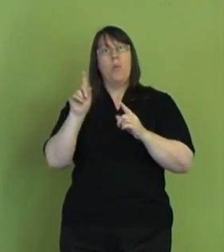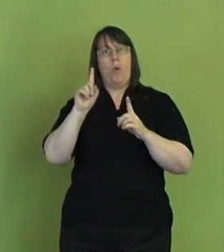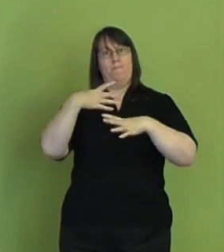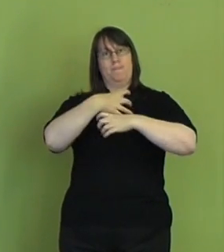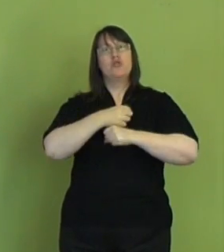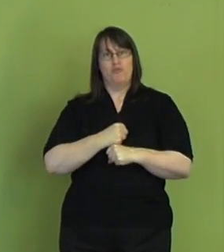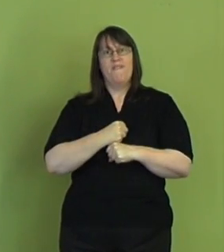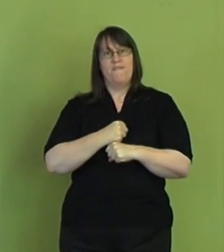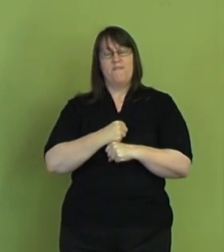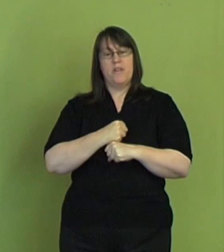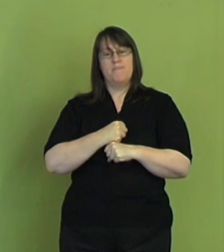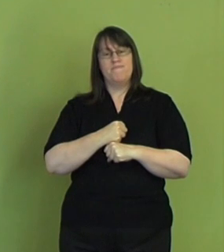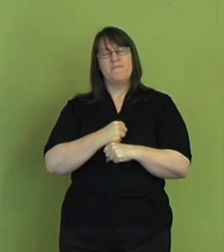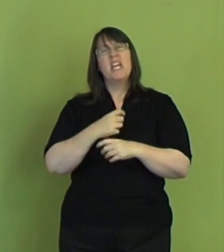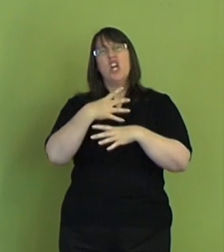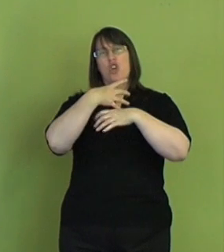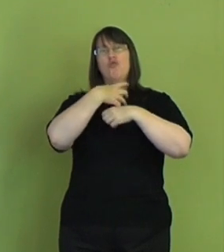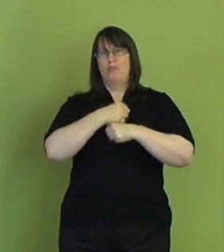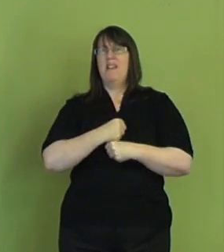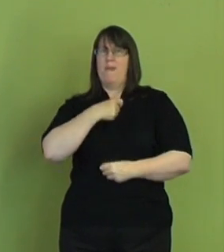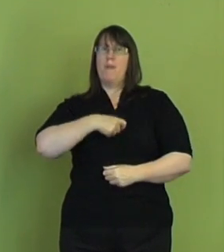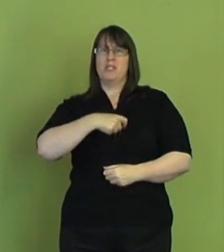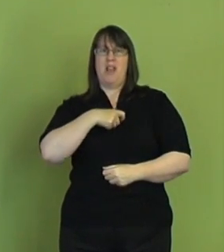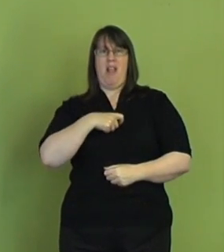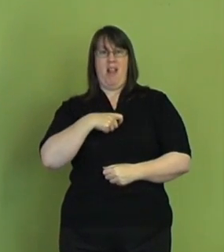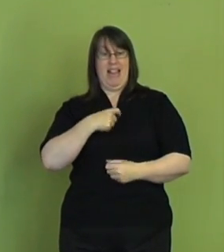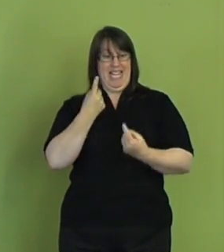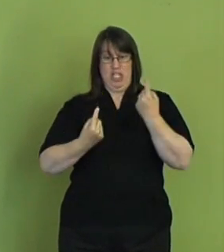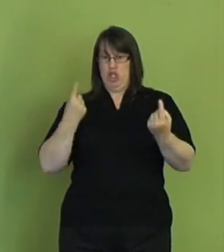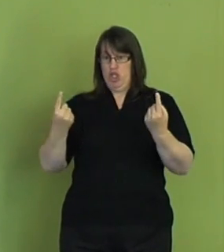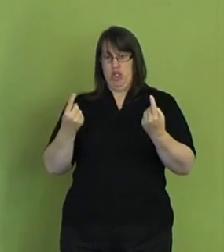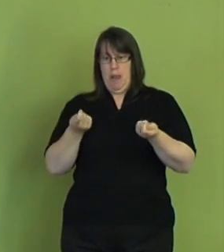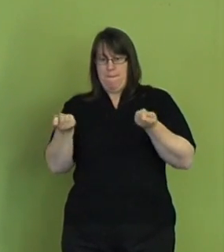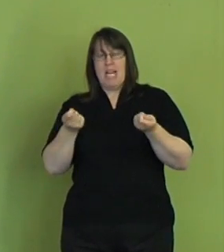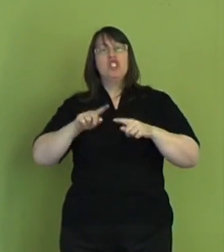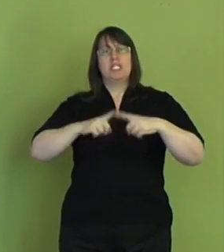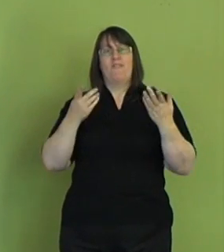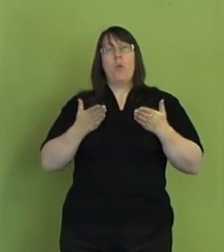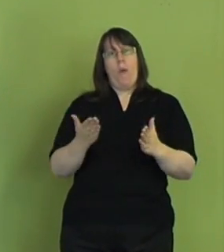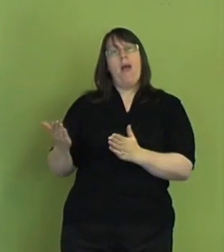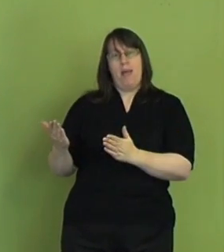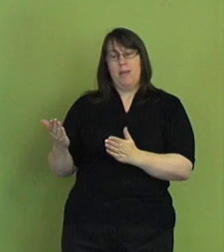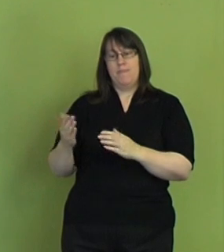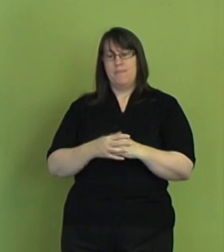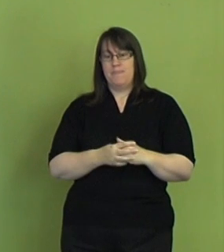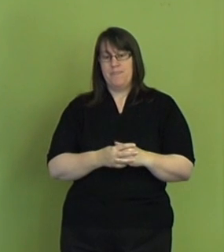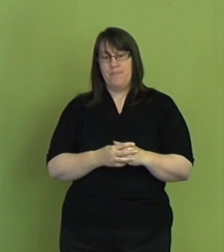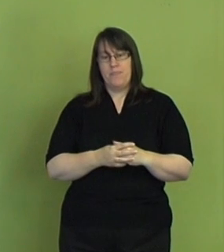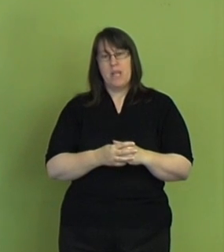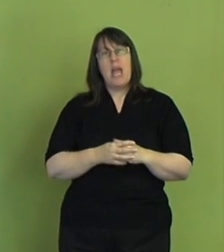Grief is a very personal thing to each of us. And I guess, a good way of looking at grief is like it's a thumbprint: